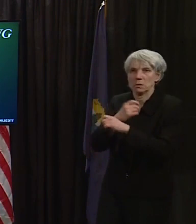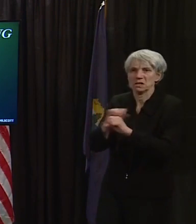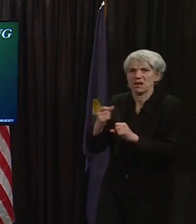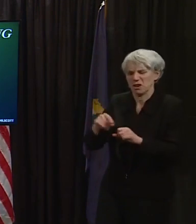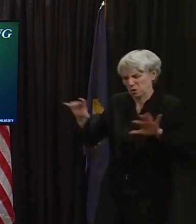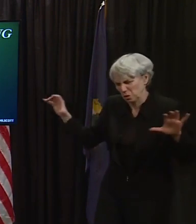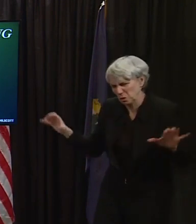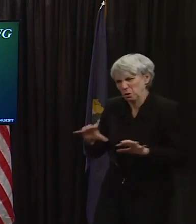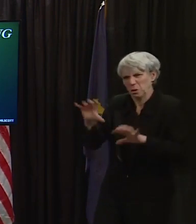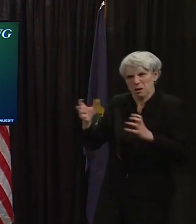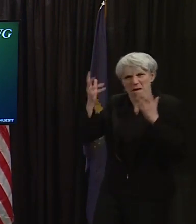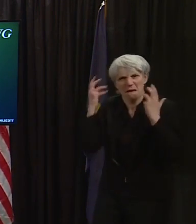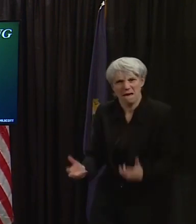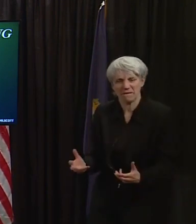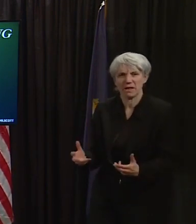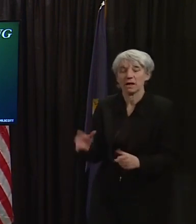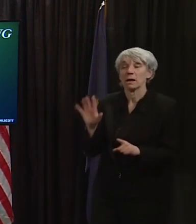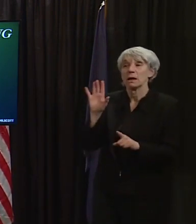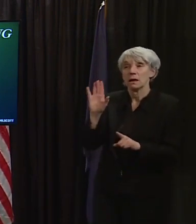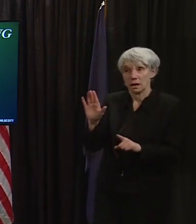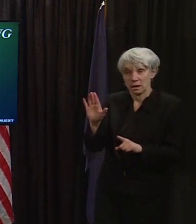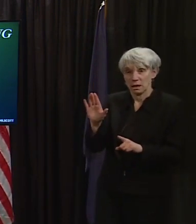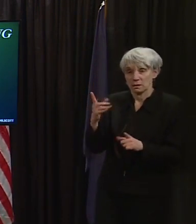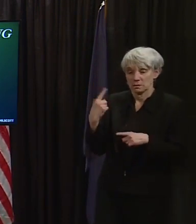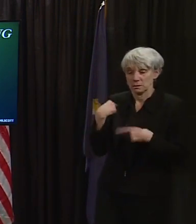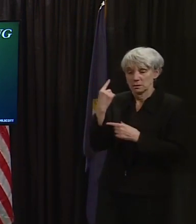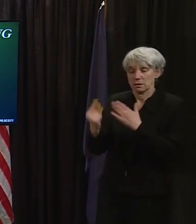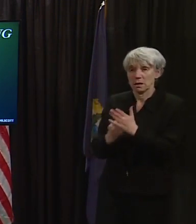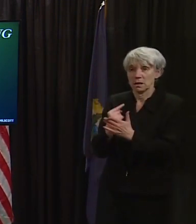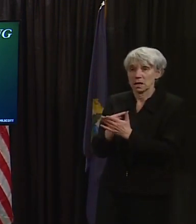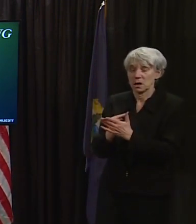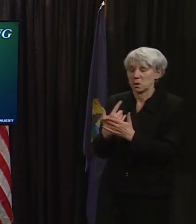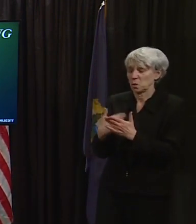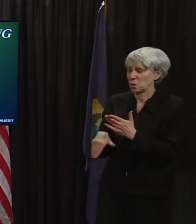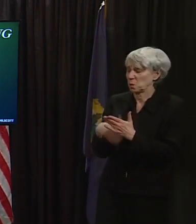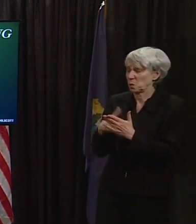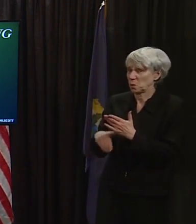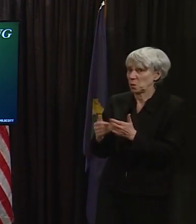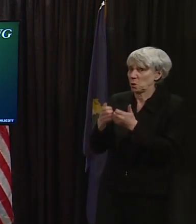since that time. We've lost a lot and we've learned a lot. We now have